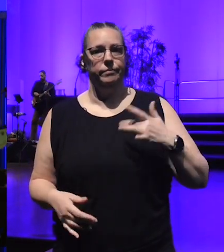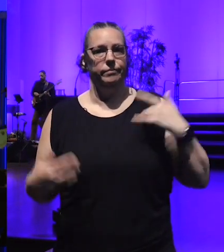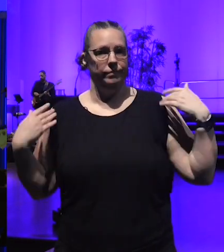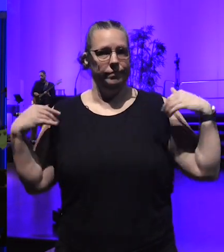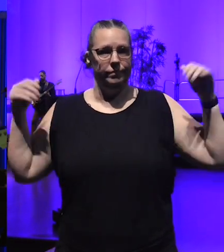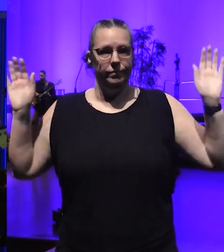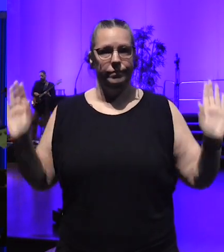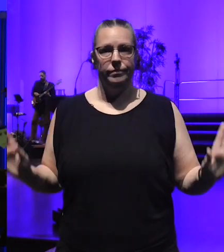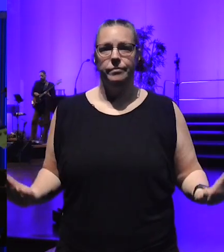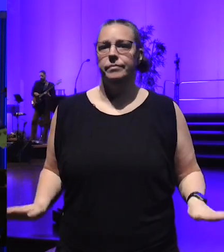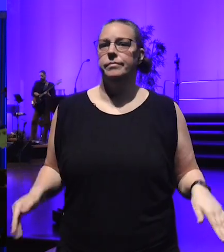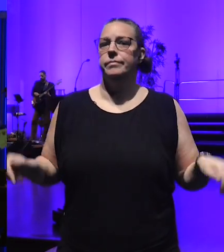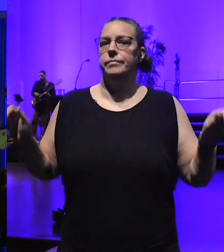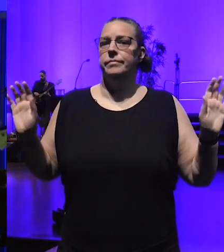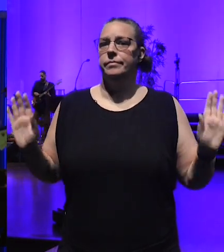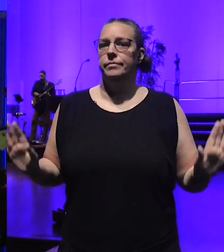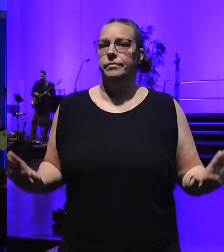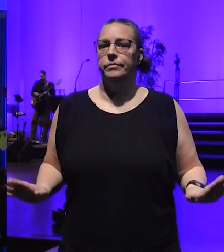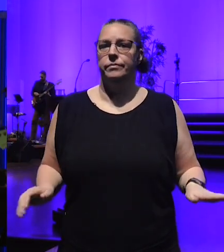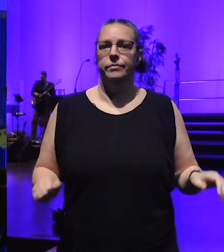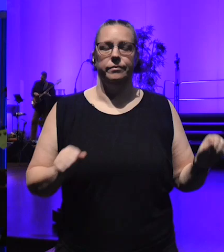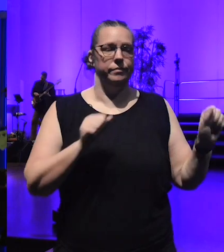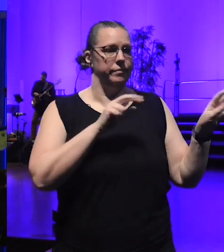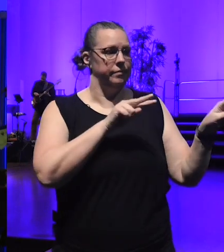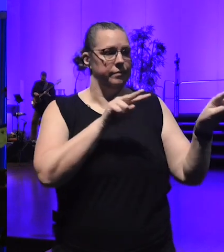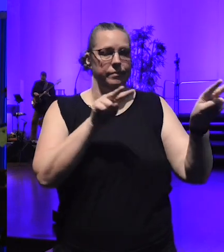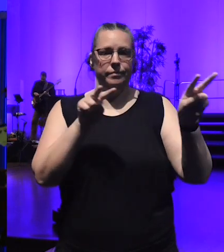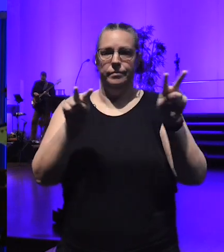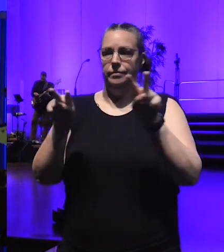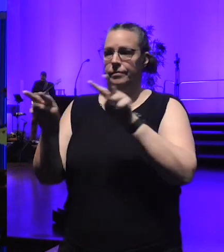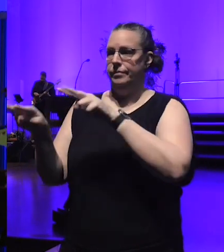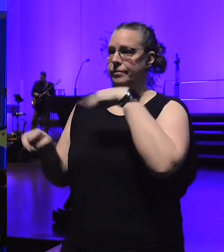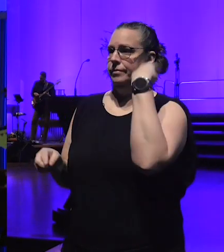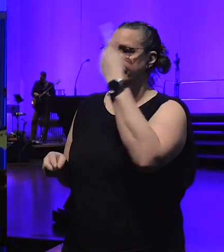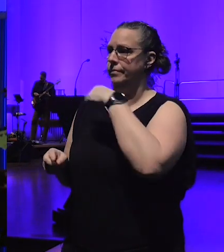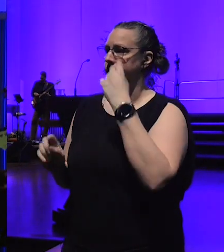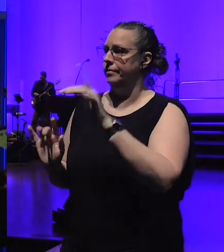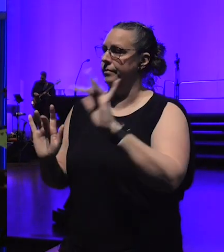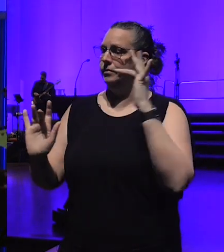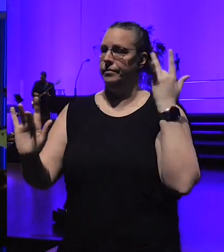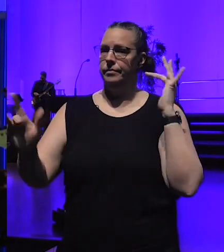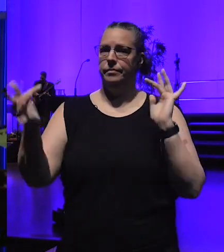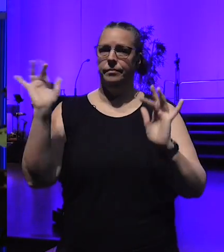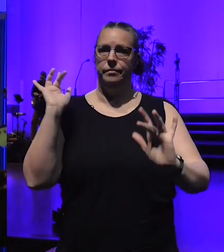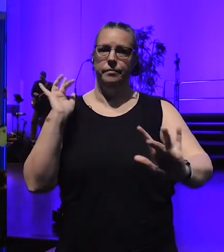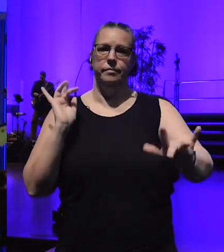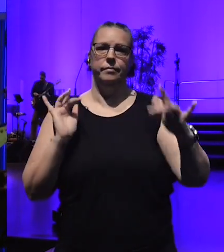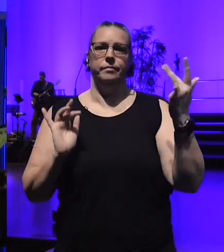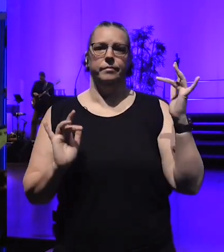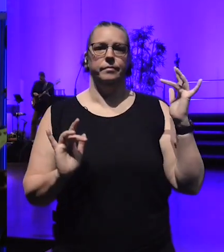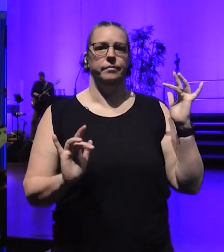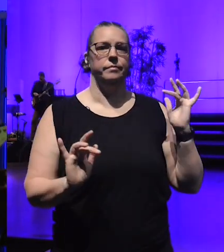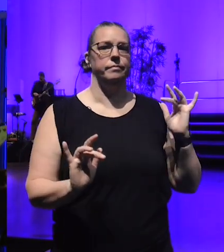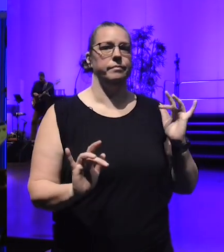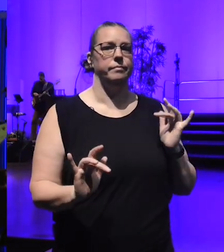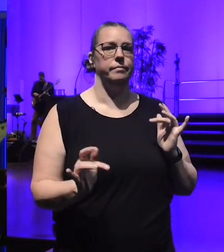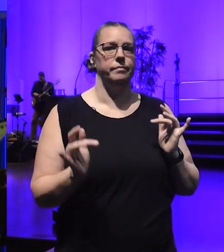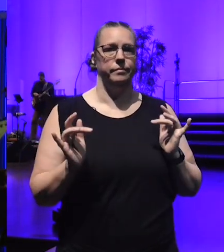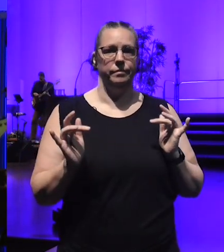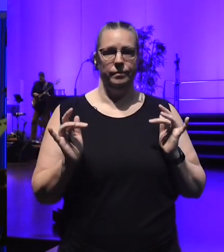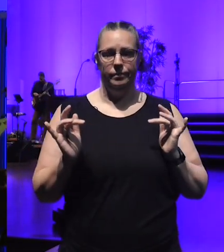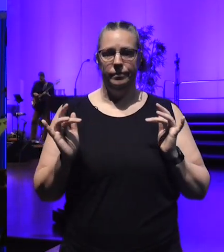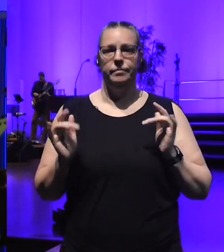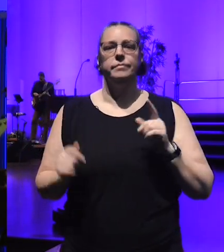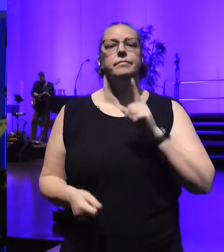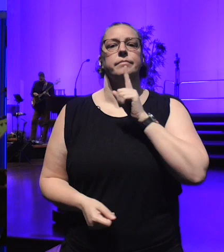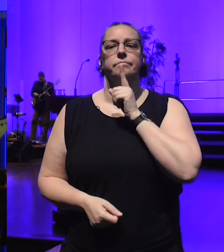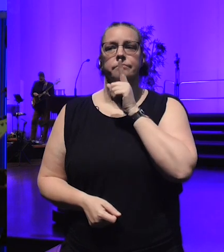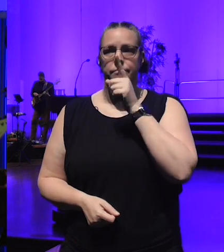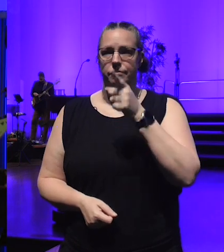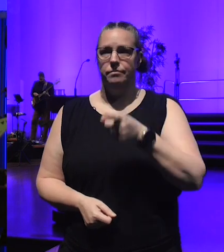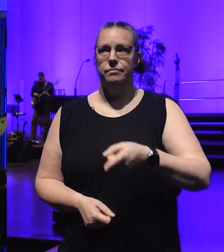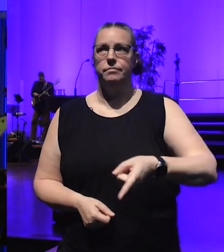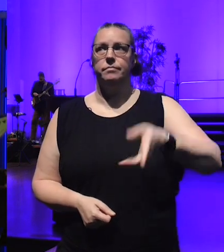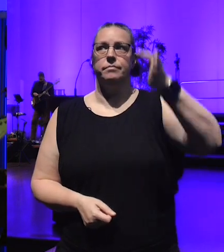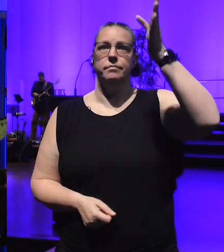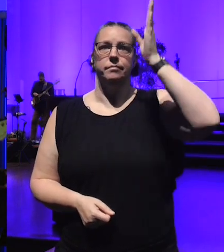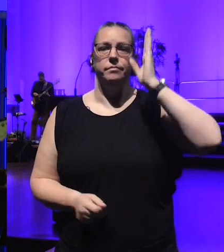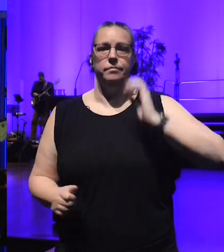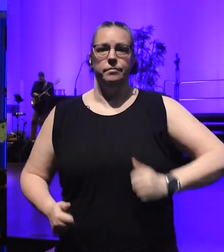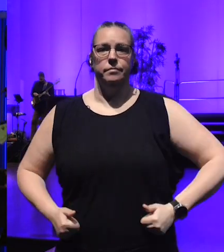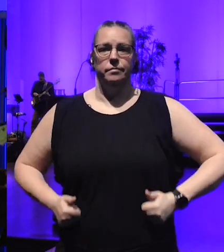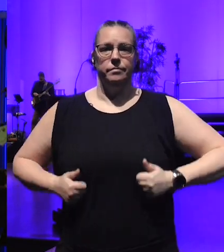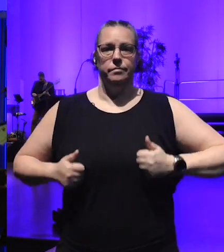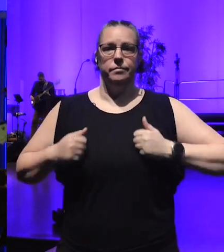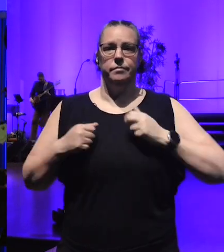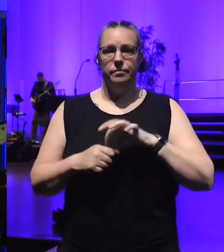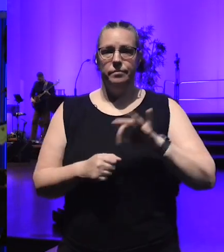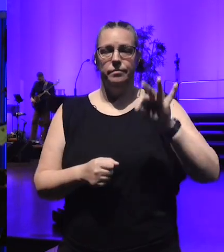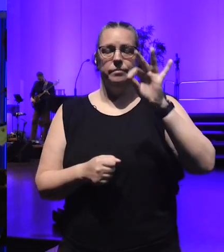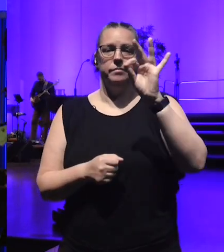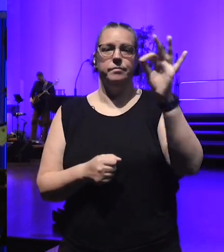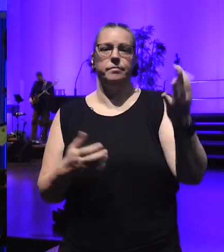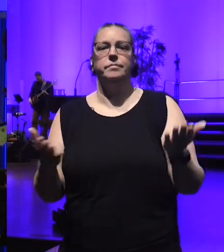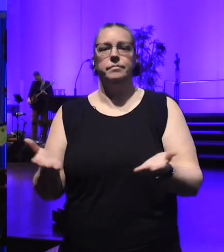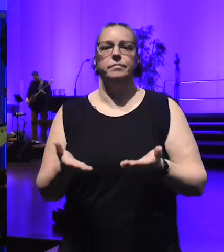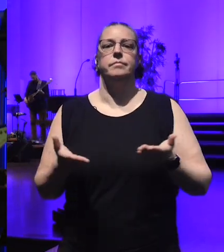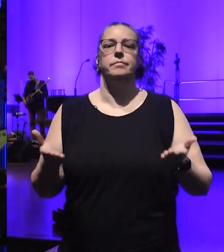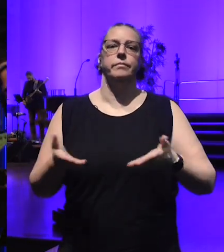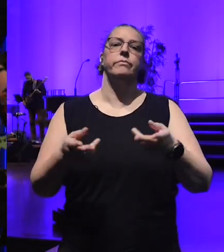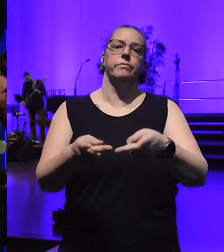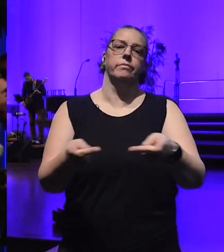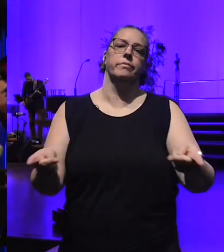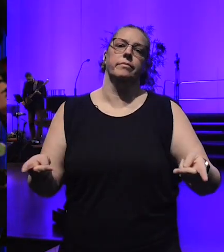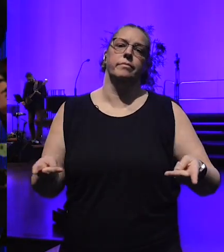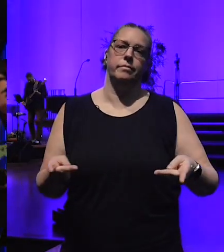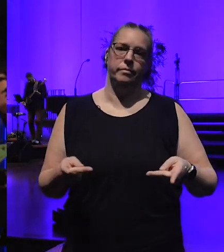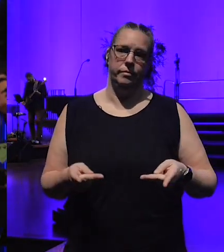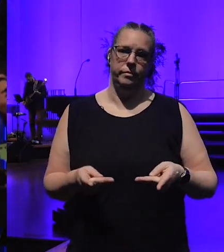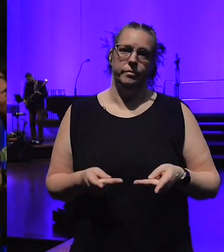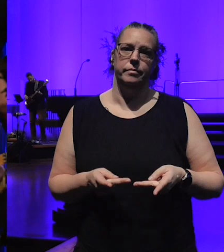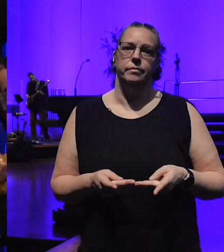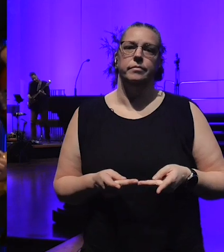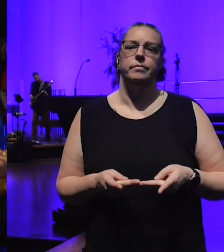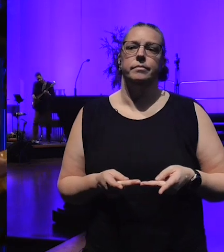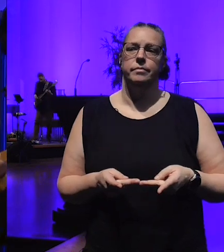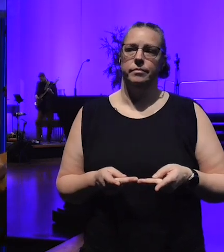I can hear the brush the angel wings I see glory on each face surely the presence of God is in